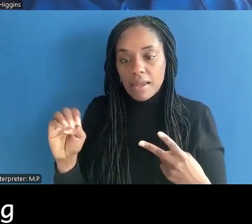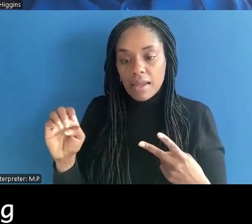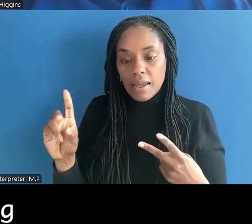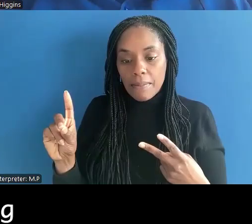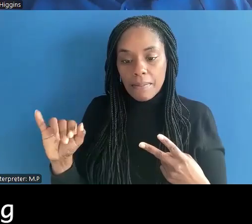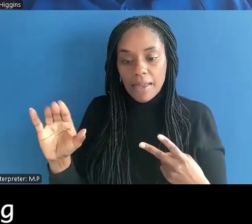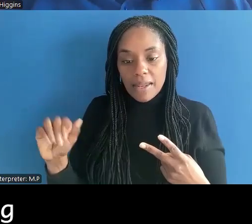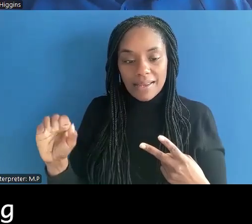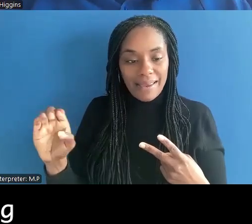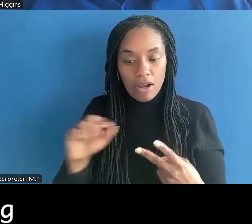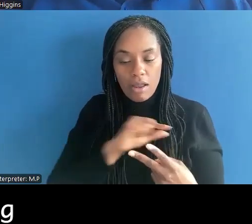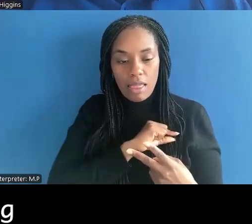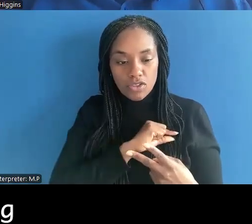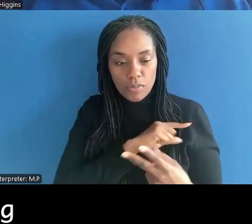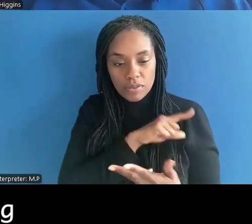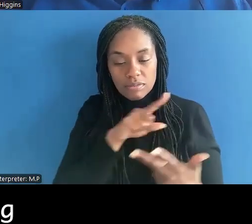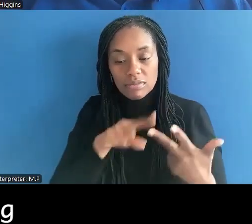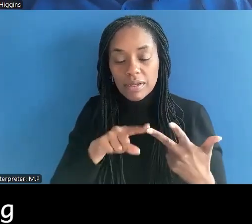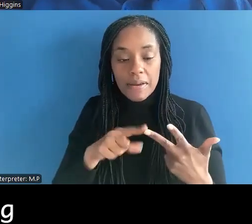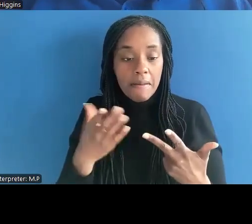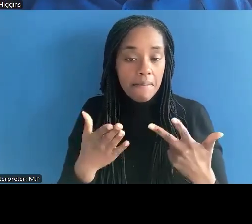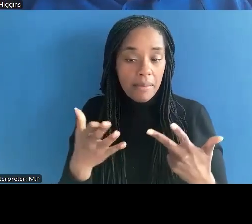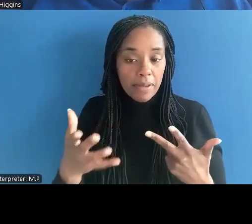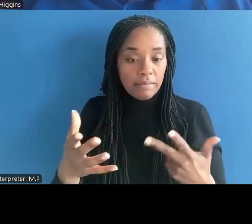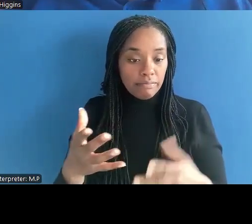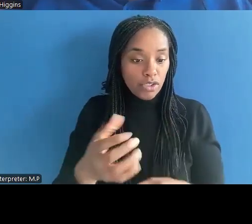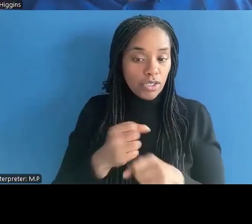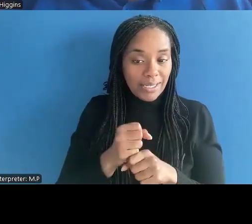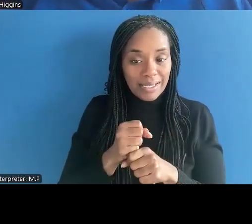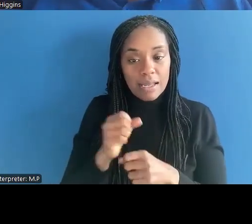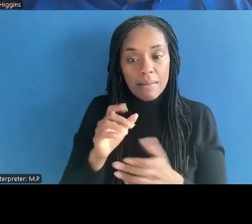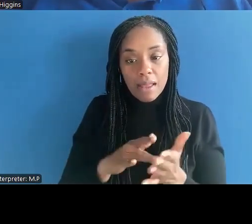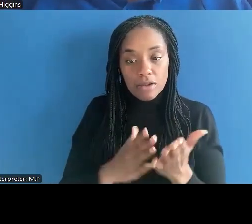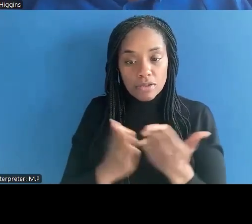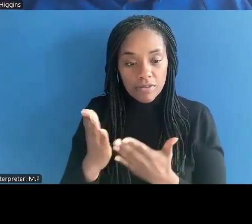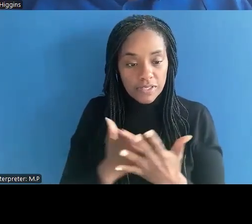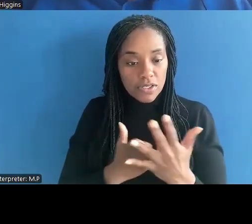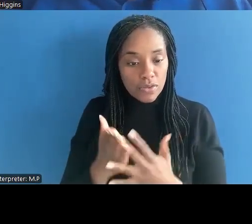You could also be receiving medical services through California Children Services.